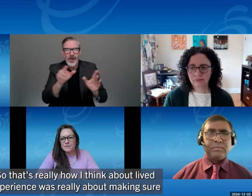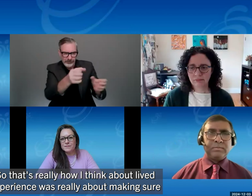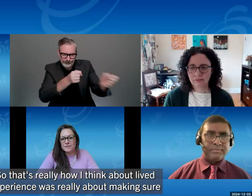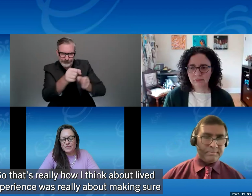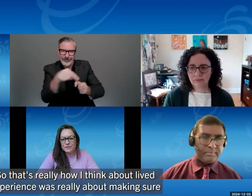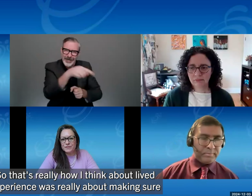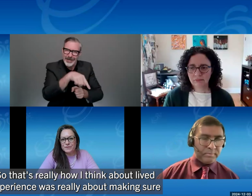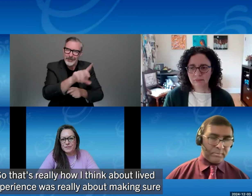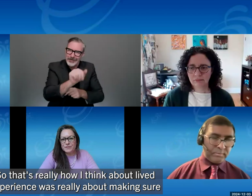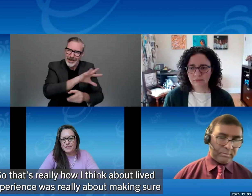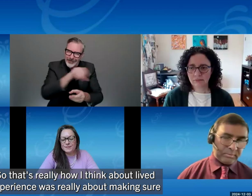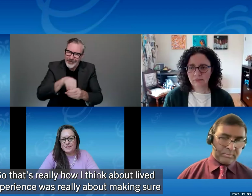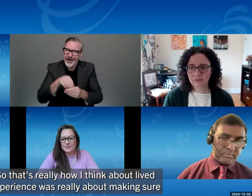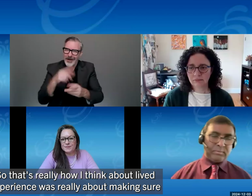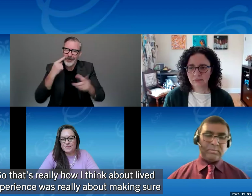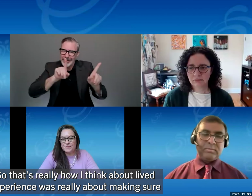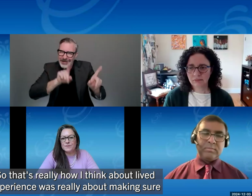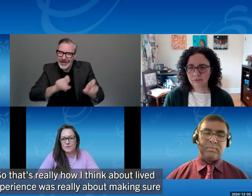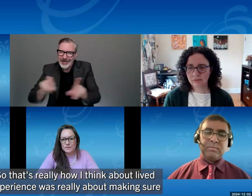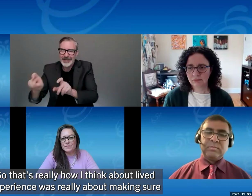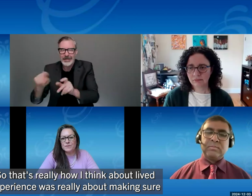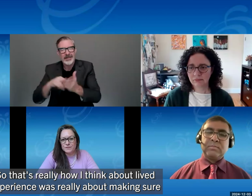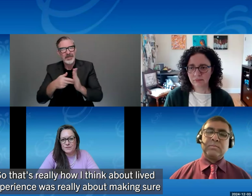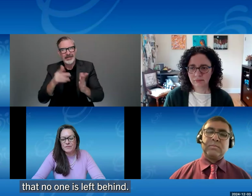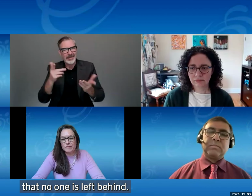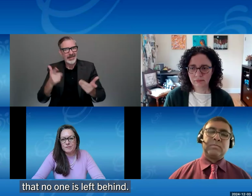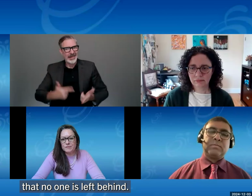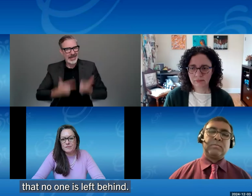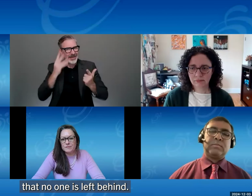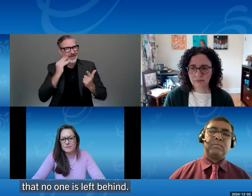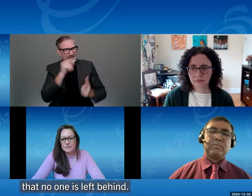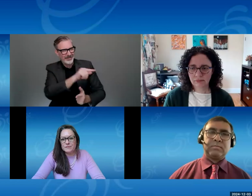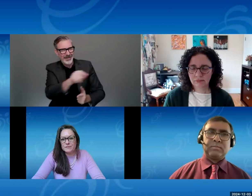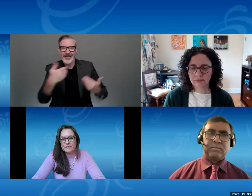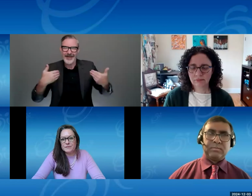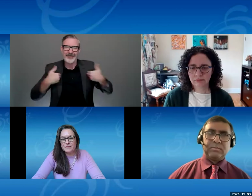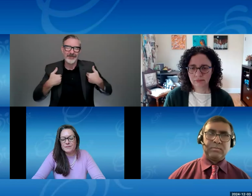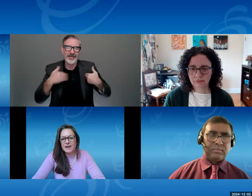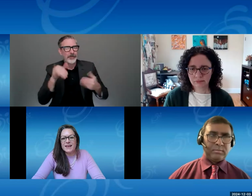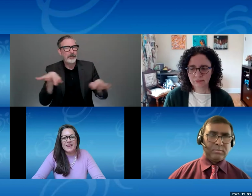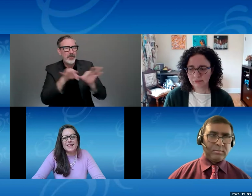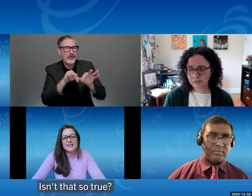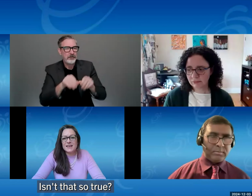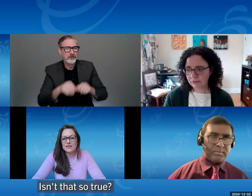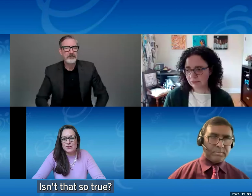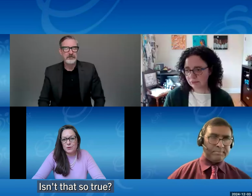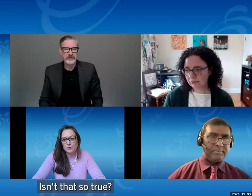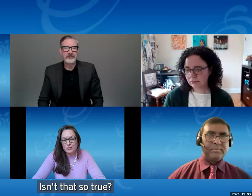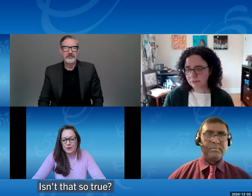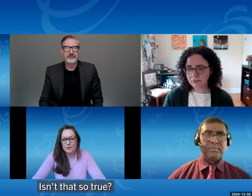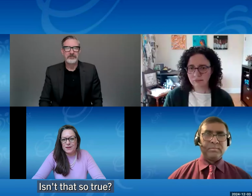So that's really how I think about lived experience was really about making sure that no one is left behind. Isn't that so true?